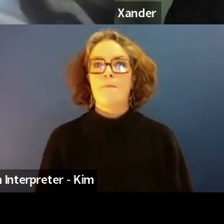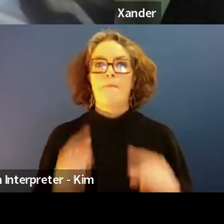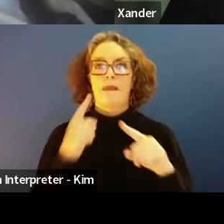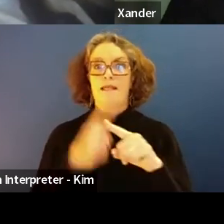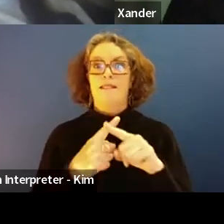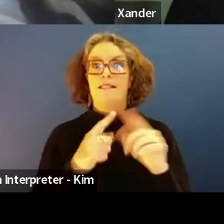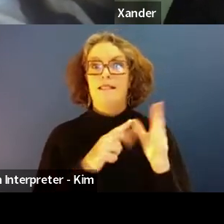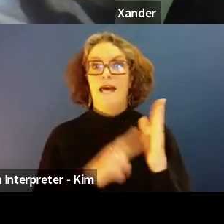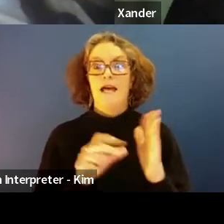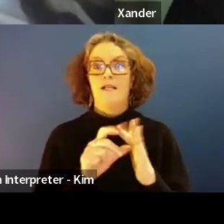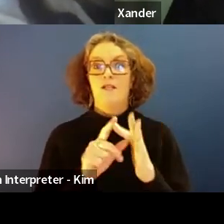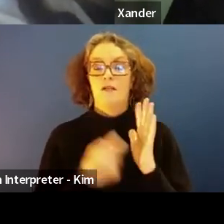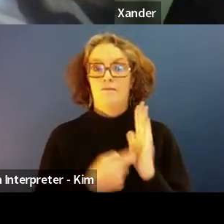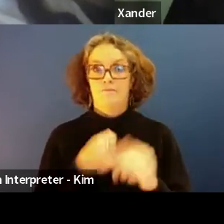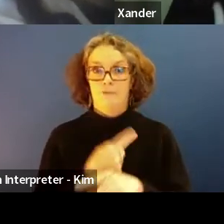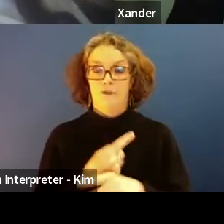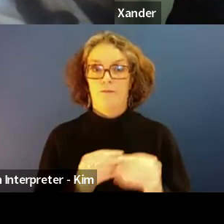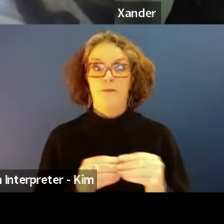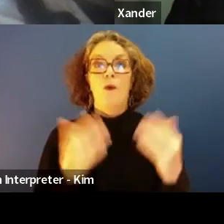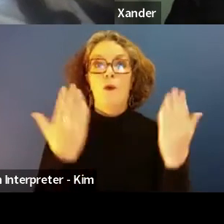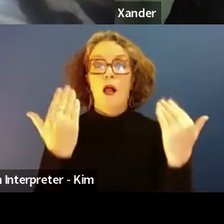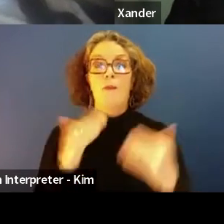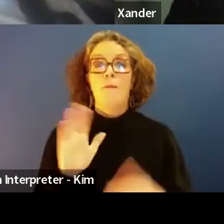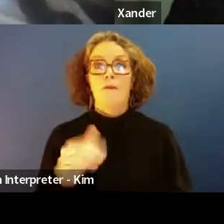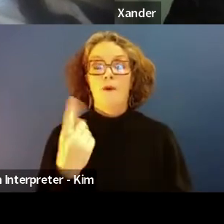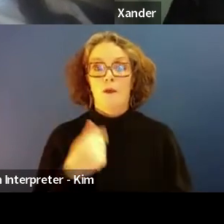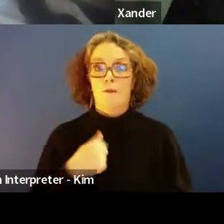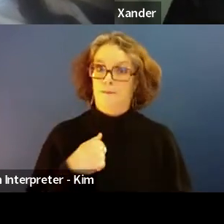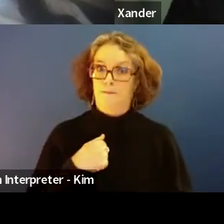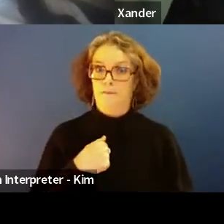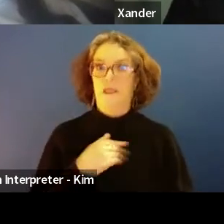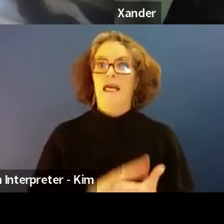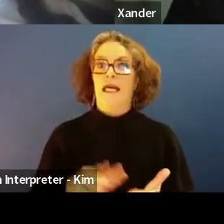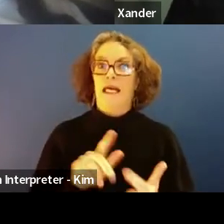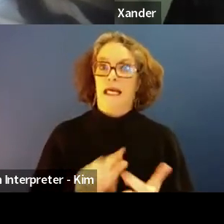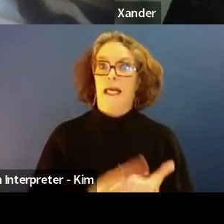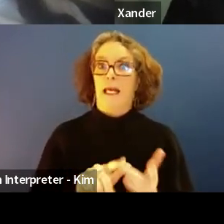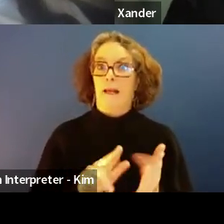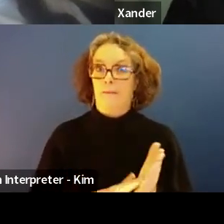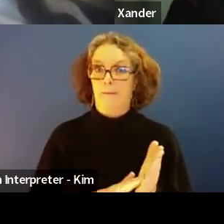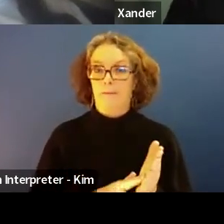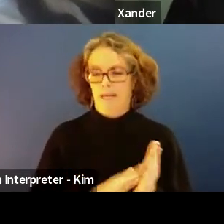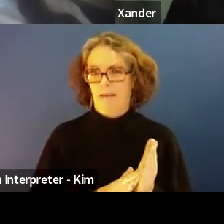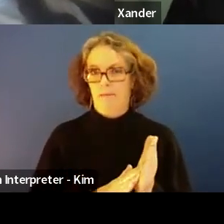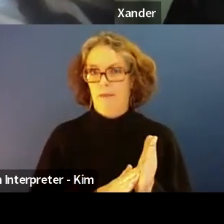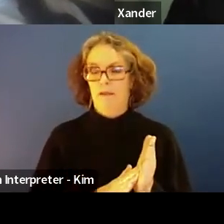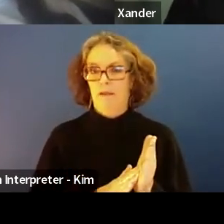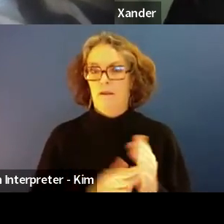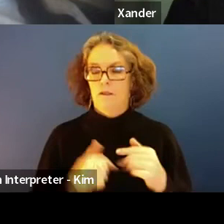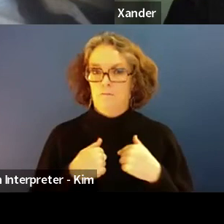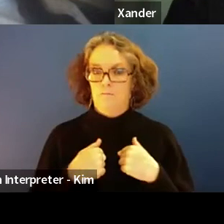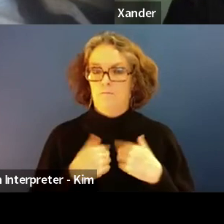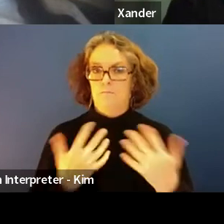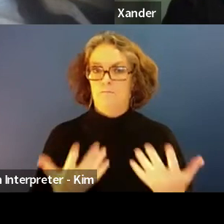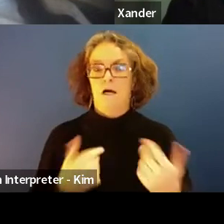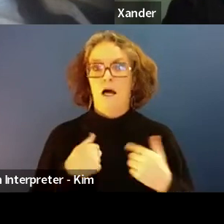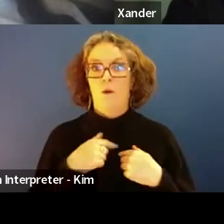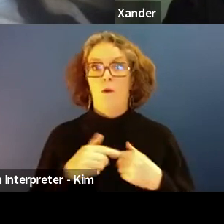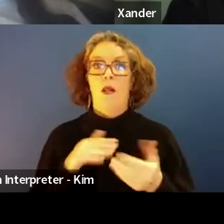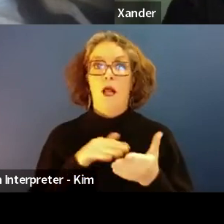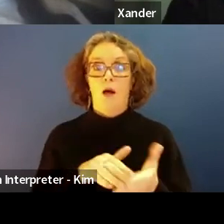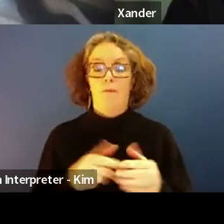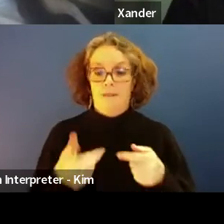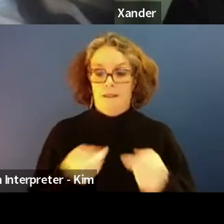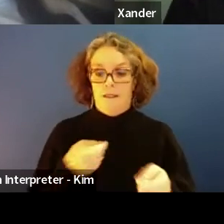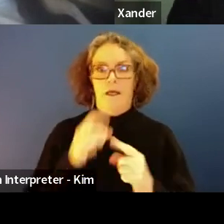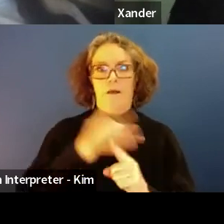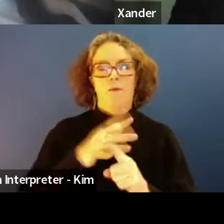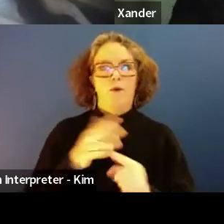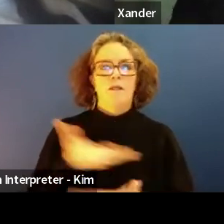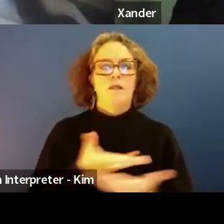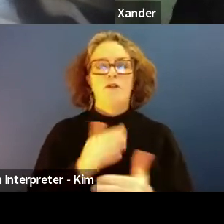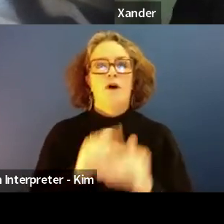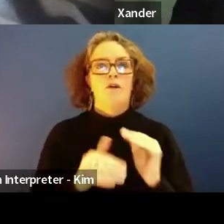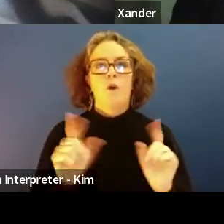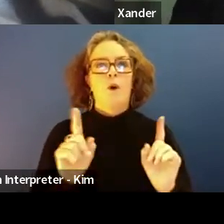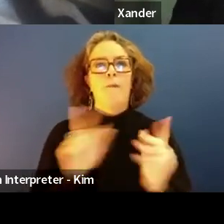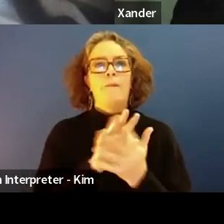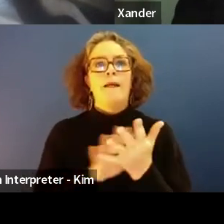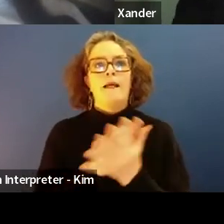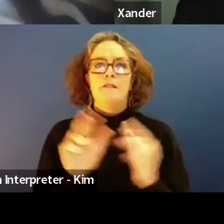a. Okay, so welcome everyone. My name is and I use him pronouns. And I will be helping to facilitate this important discussion on what it is to be school ready.